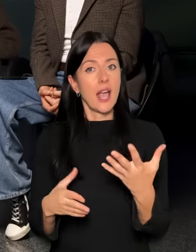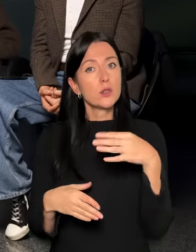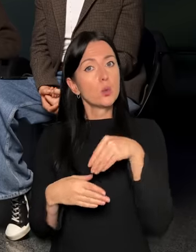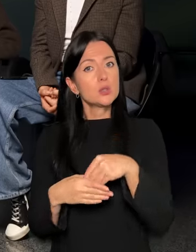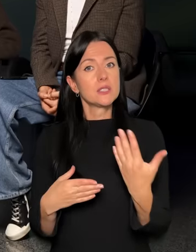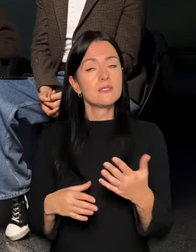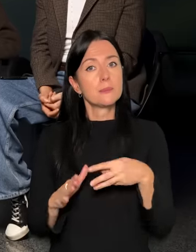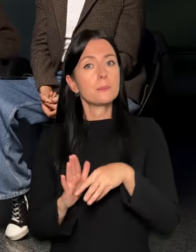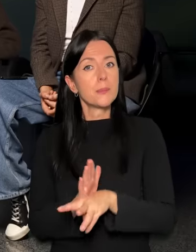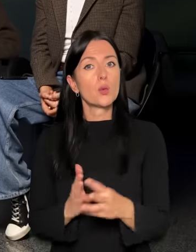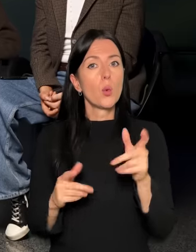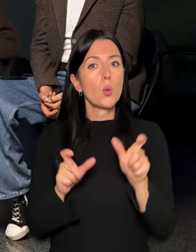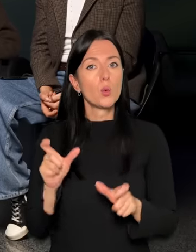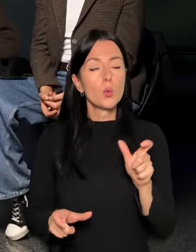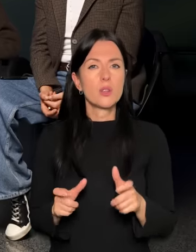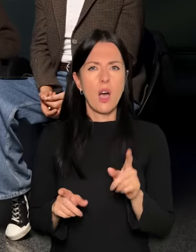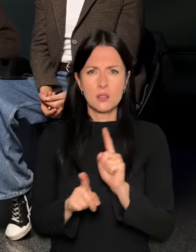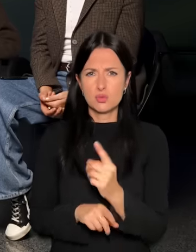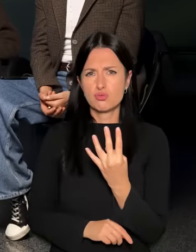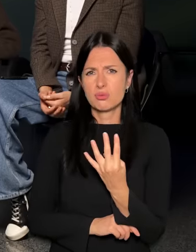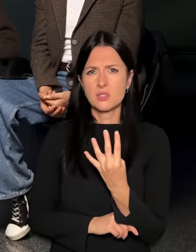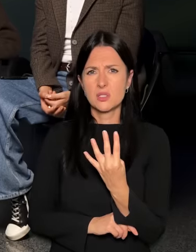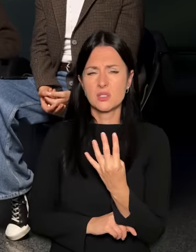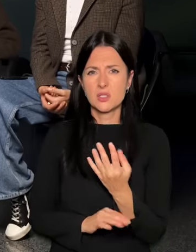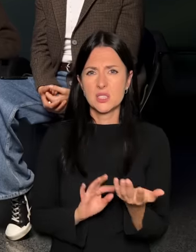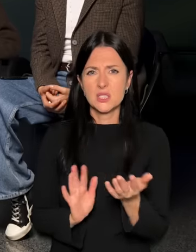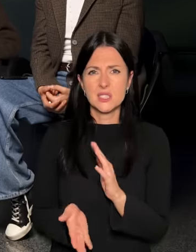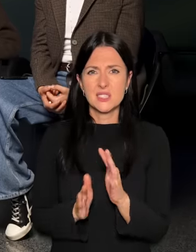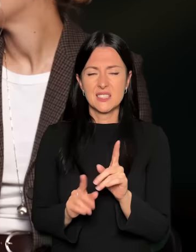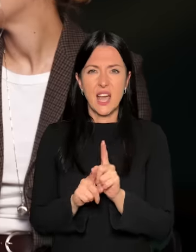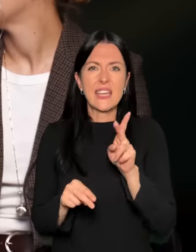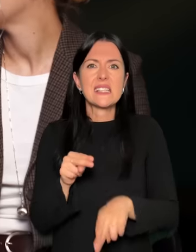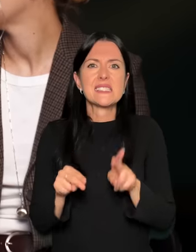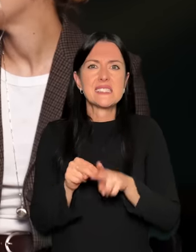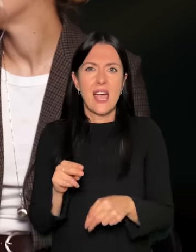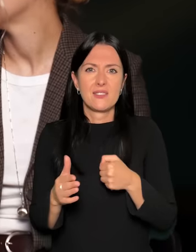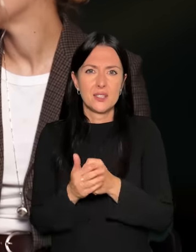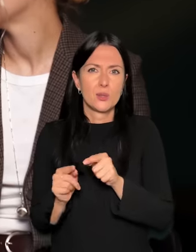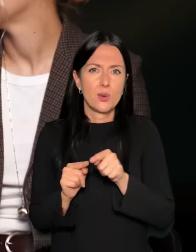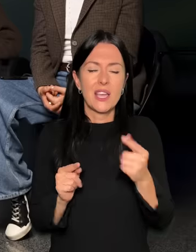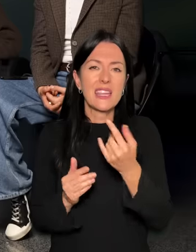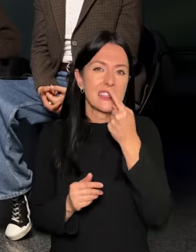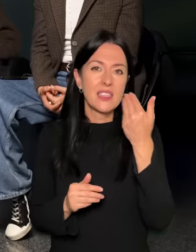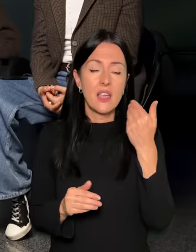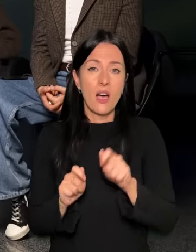so now it's an inclusive metro station. However, as far as I know, there are only four of them, and these are the terminal stations that were recently opened.